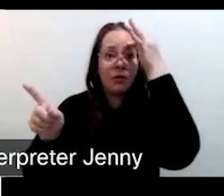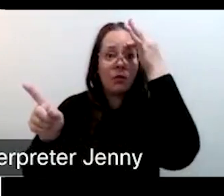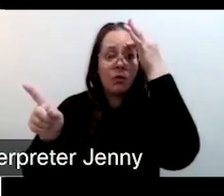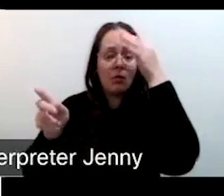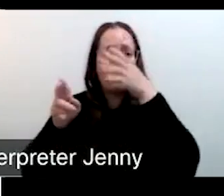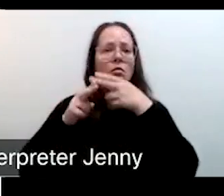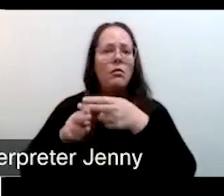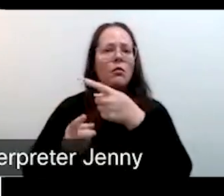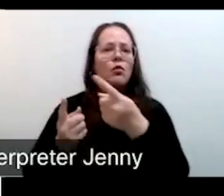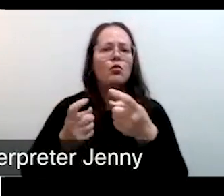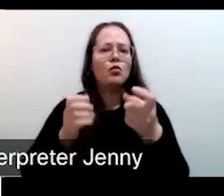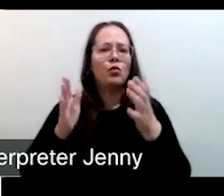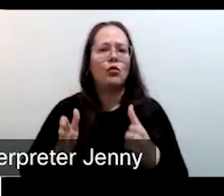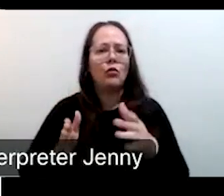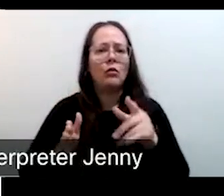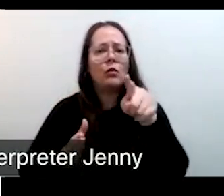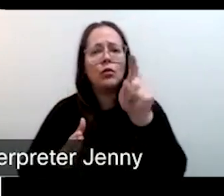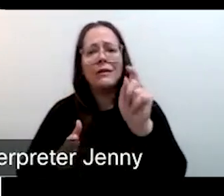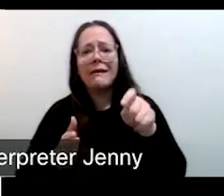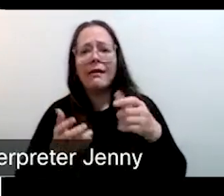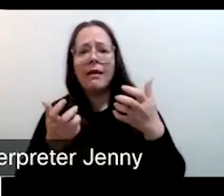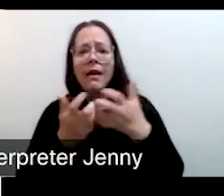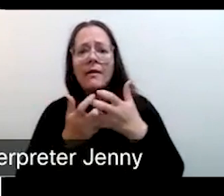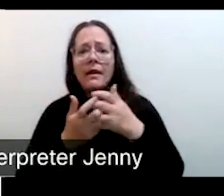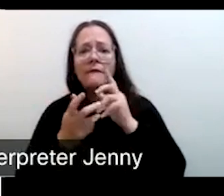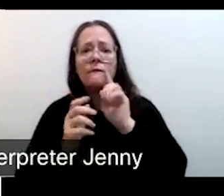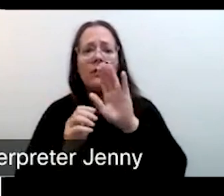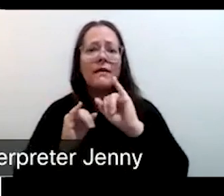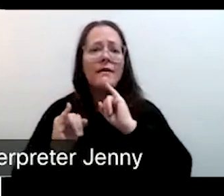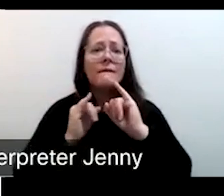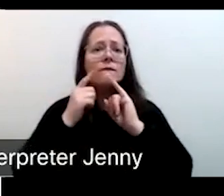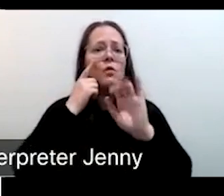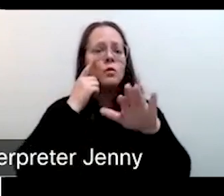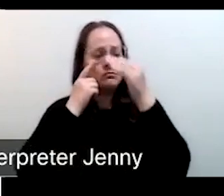If you need any accommodations for your interview, let your school coordinator know.